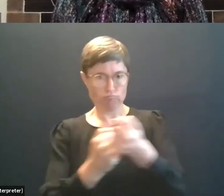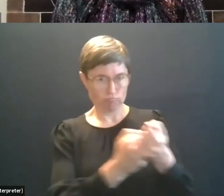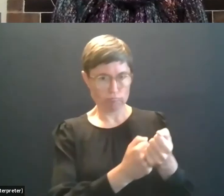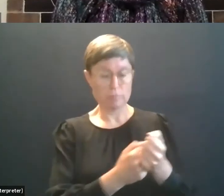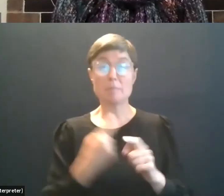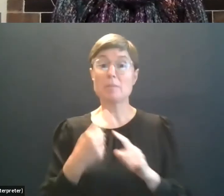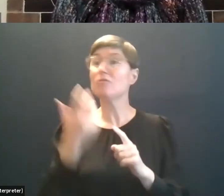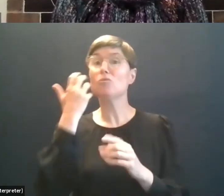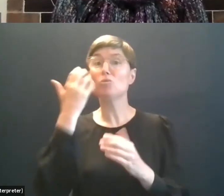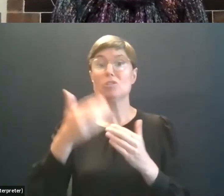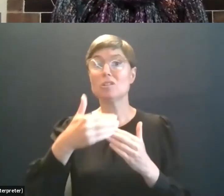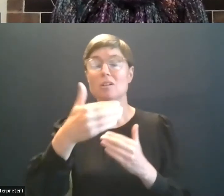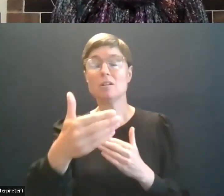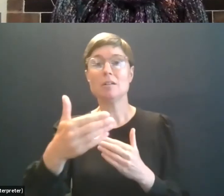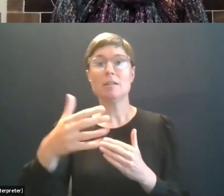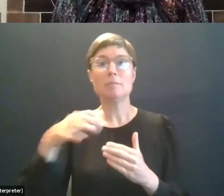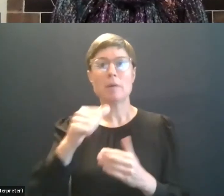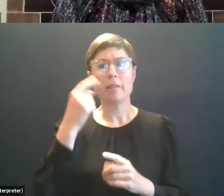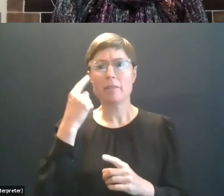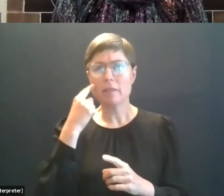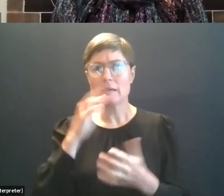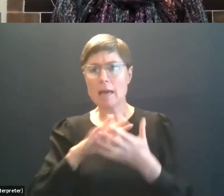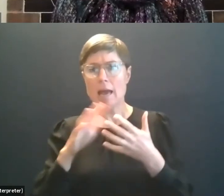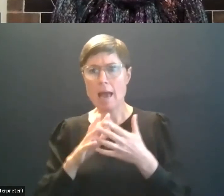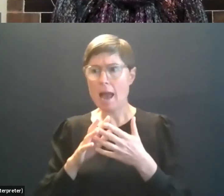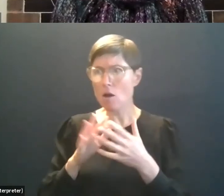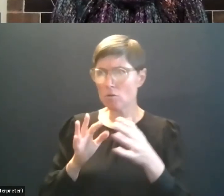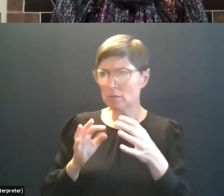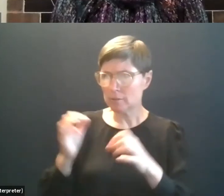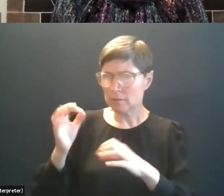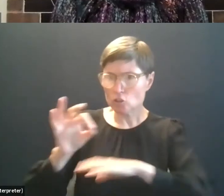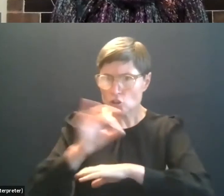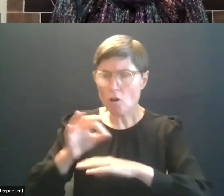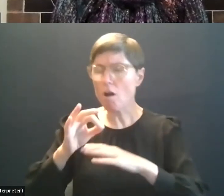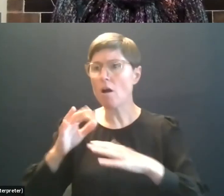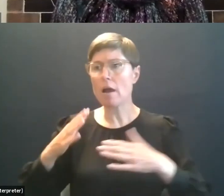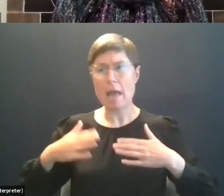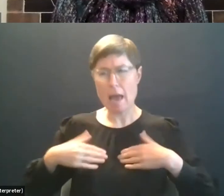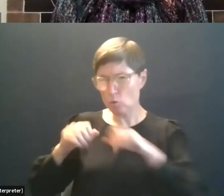we need to develop the way we design our health systems, our education systems, our digital